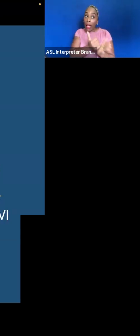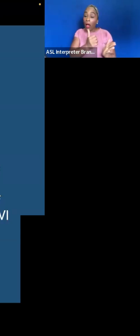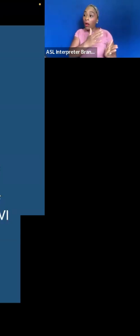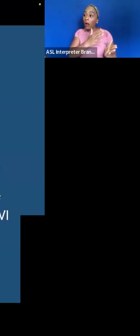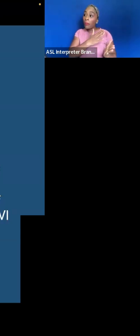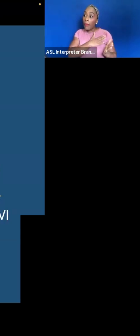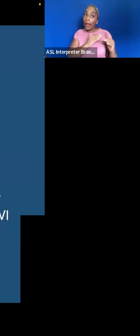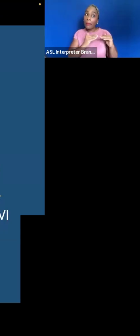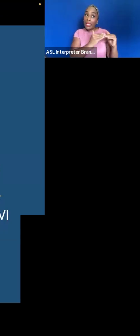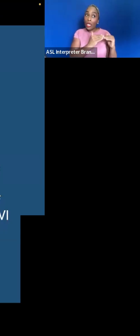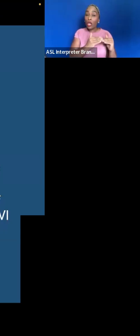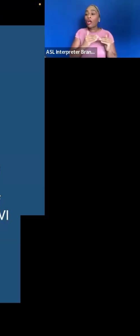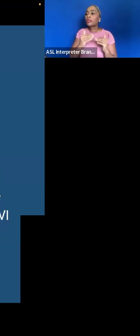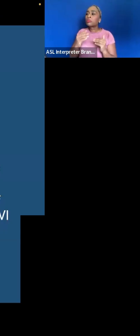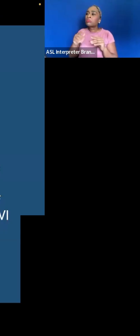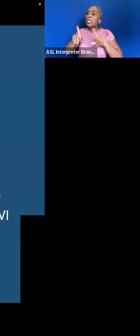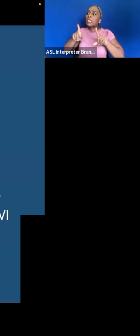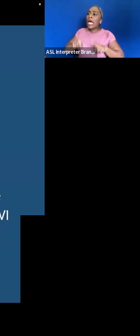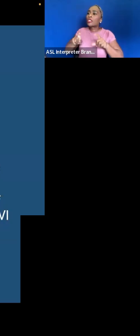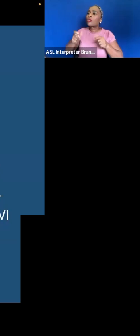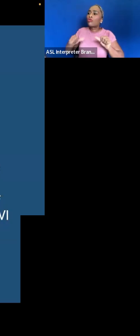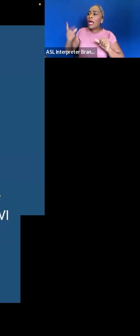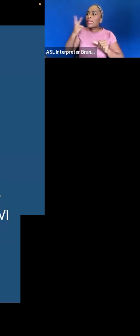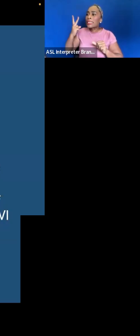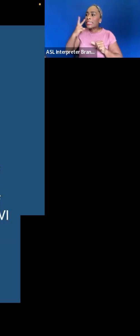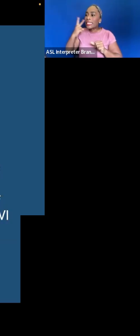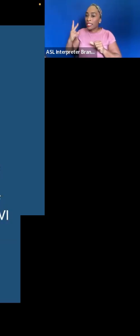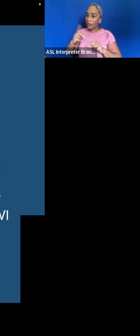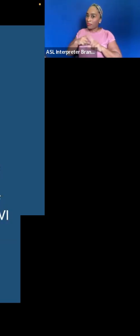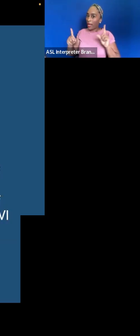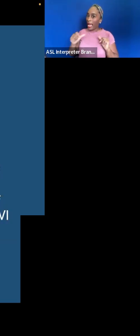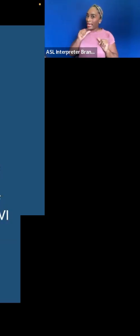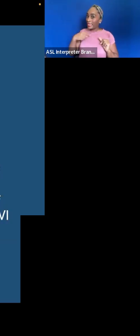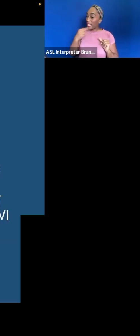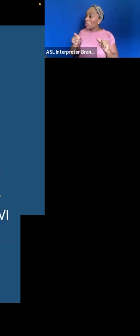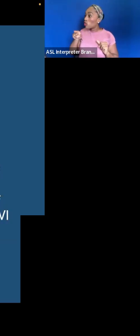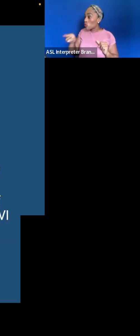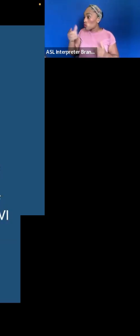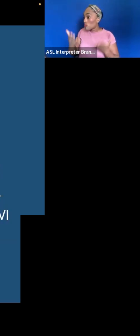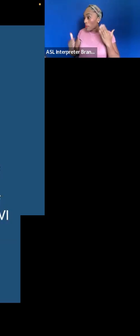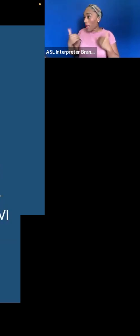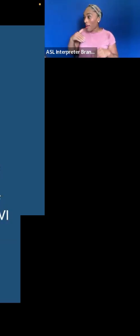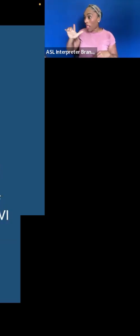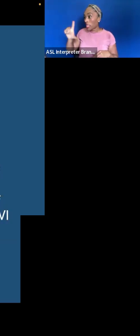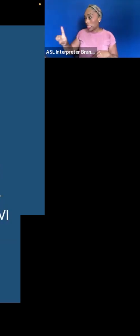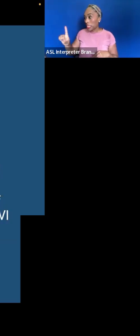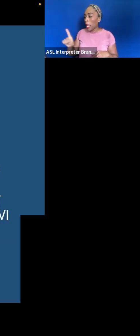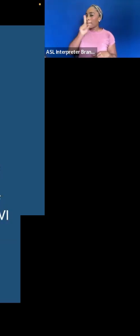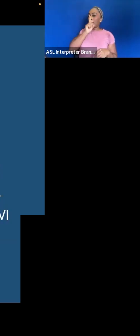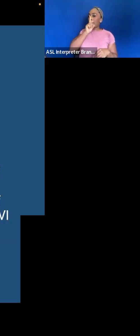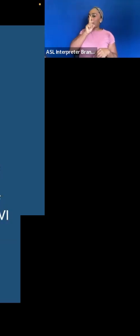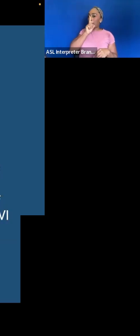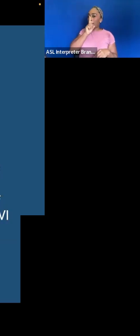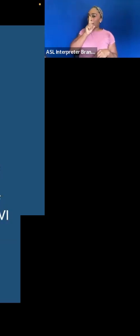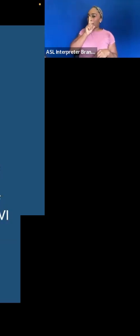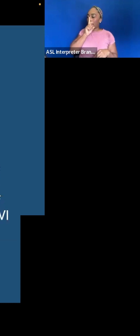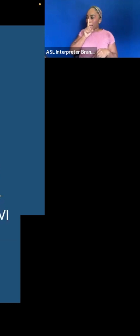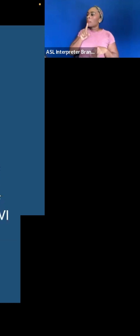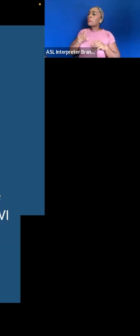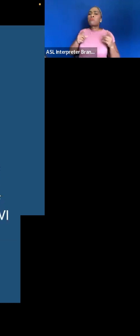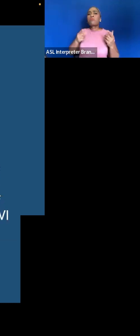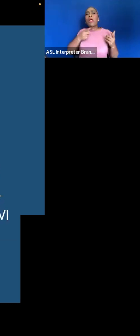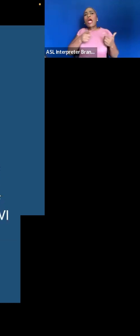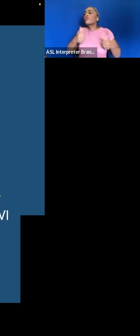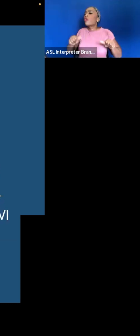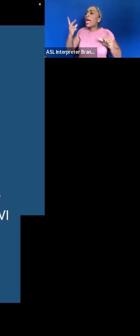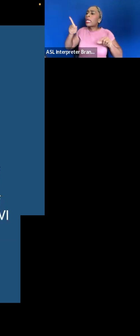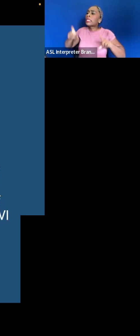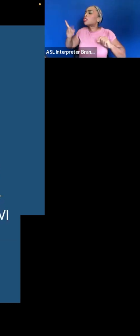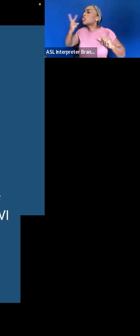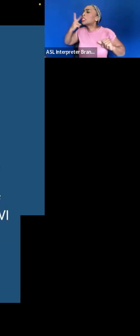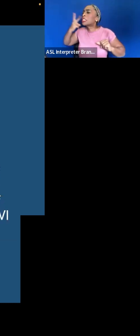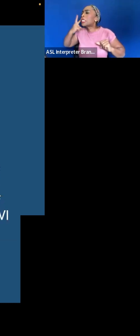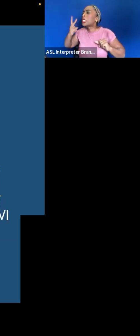I didn't tell her we were actually looking at her as possibly having a VI until, as possibly having an LD until I knew exactly, you know, what kind of what they saw in their evaluation.